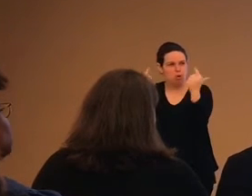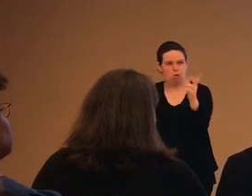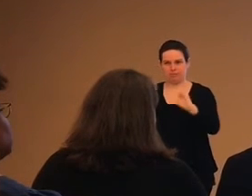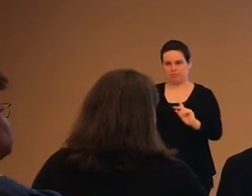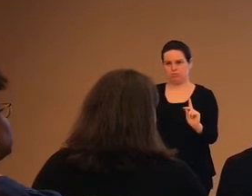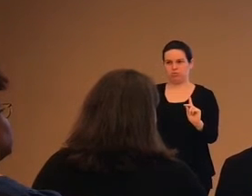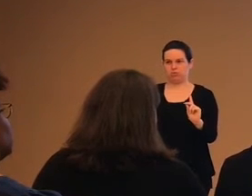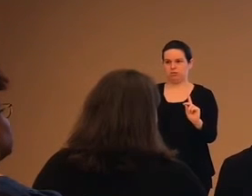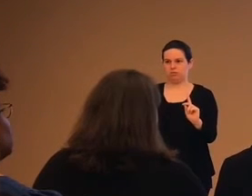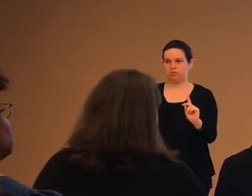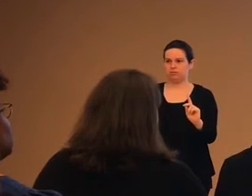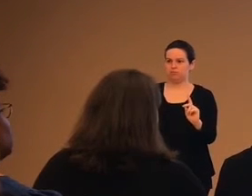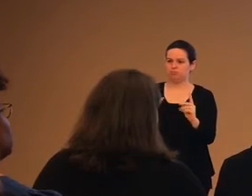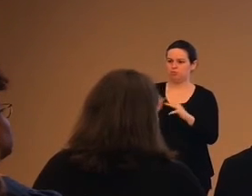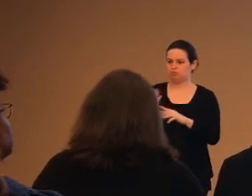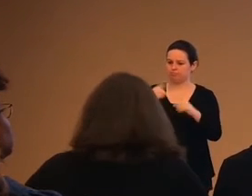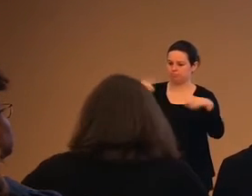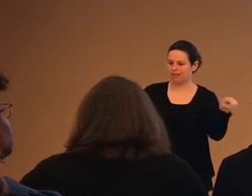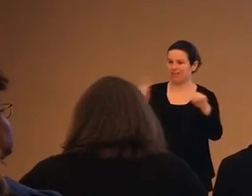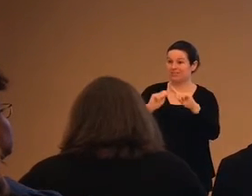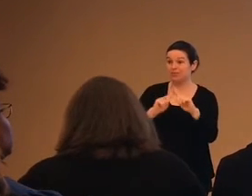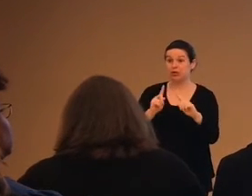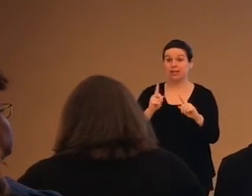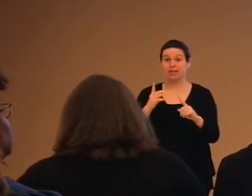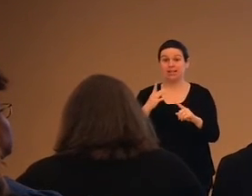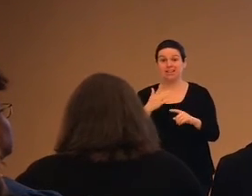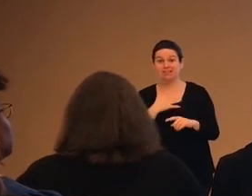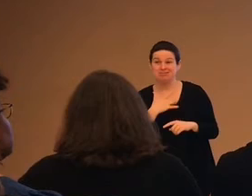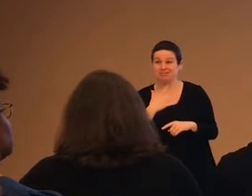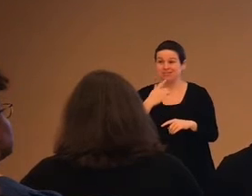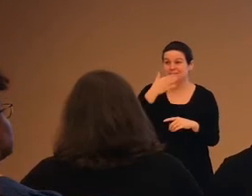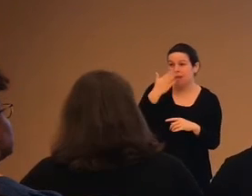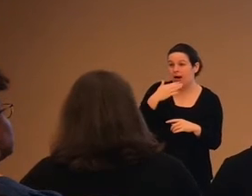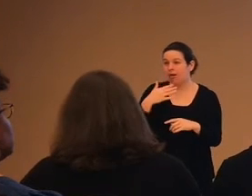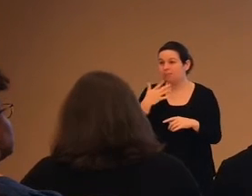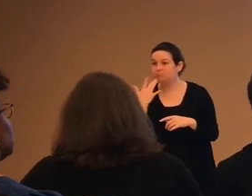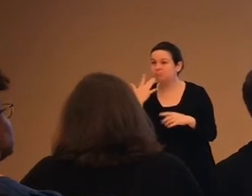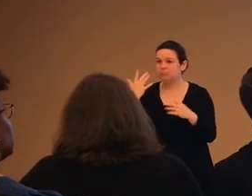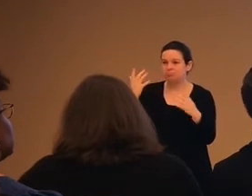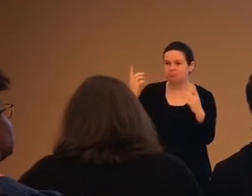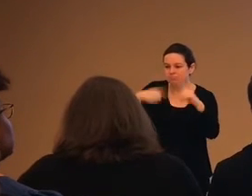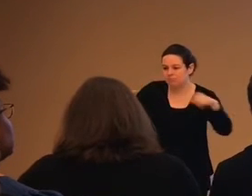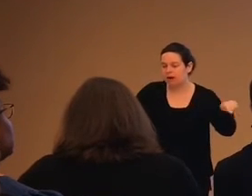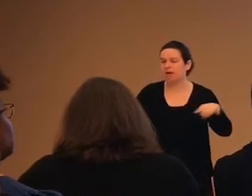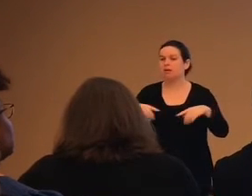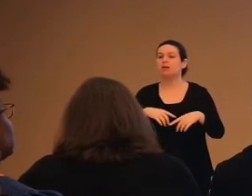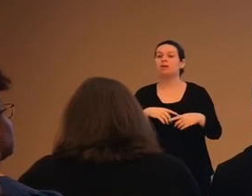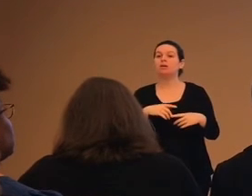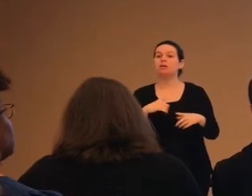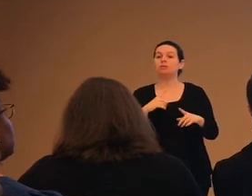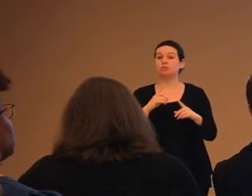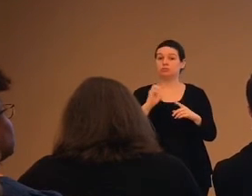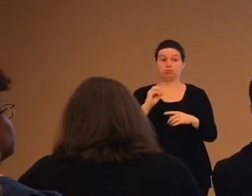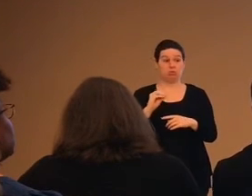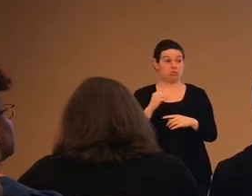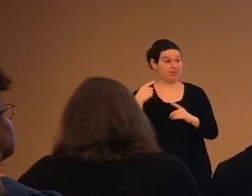Through a variety of senses, so I think it's interesting I use this as a symbolic representation This is an exhibit technique